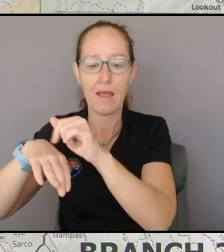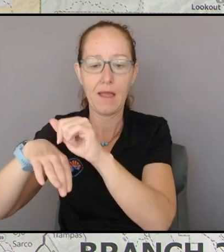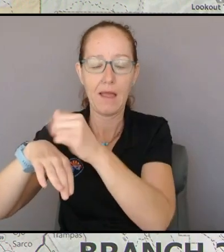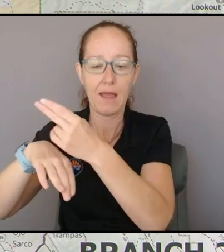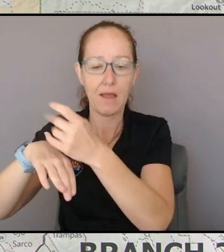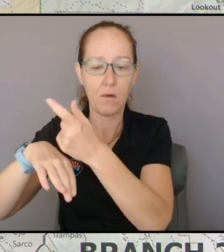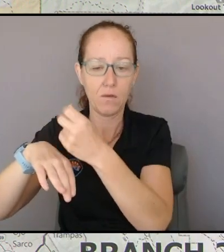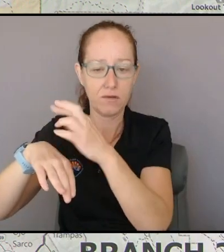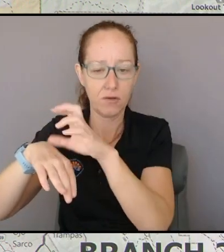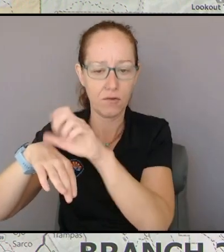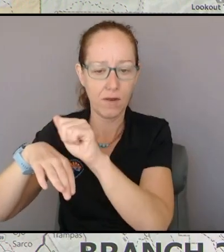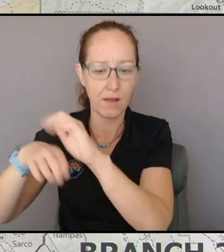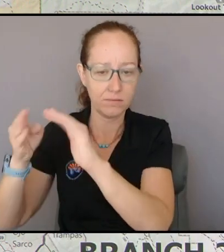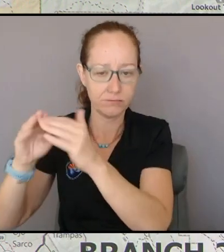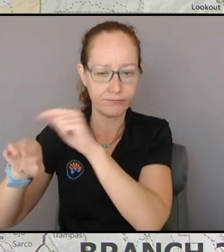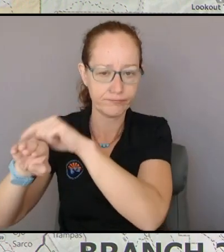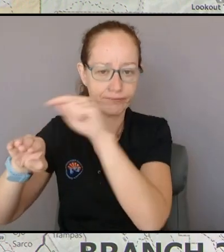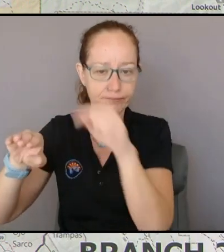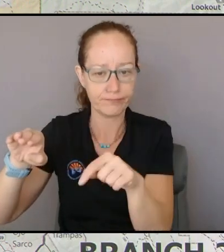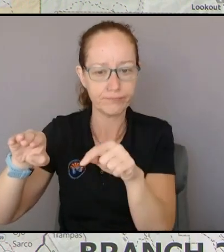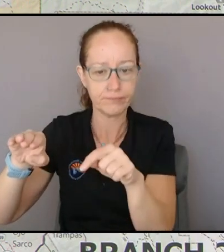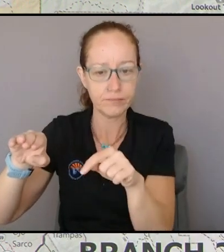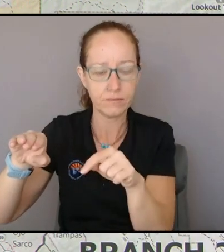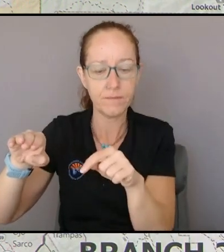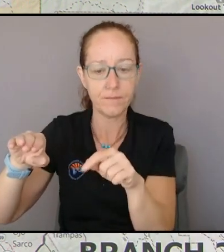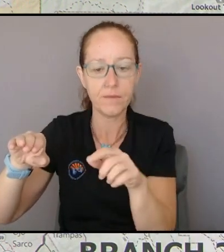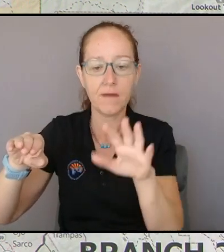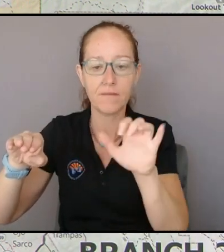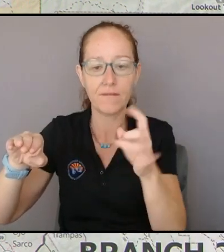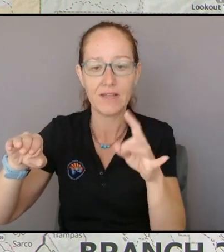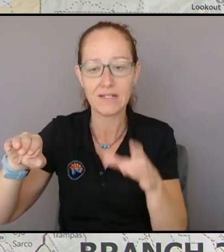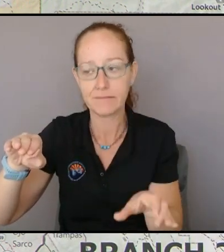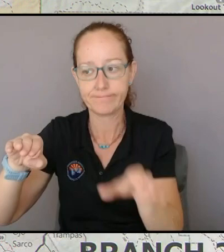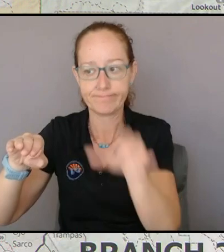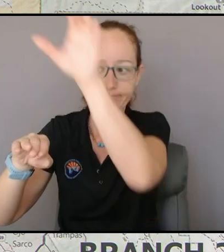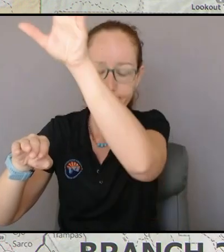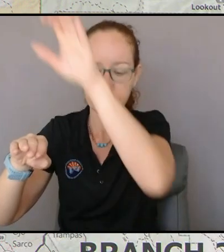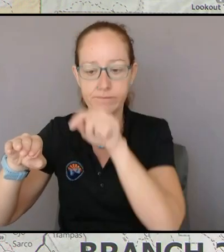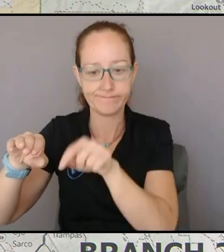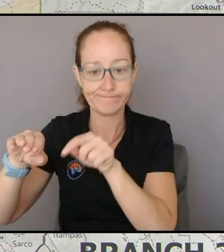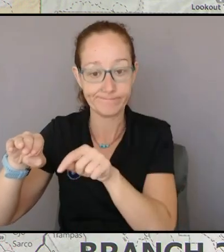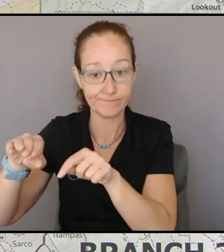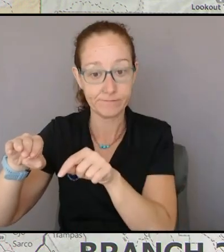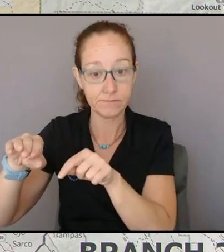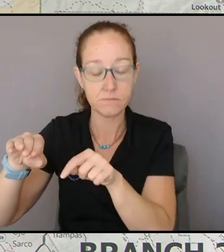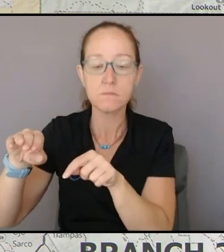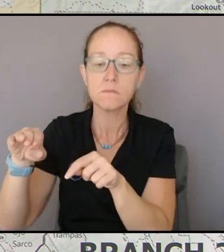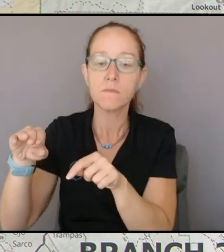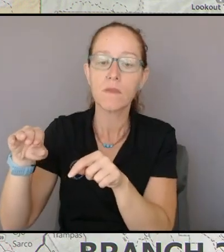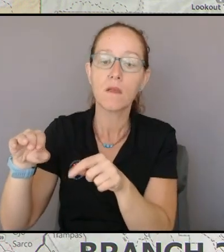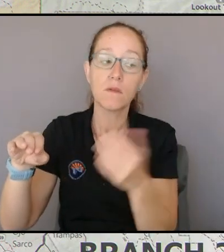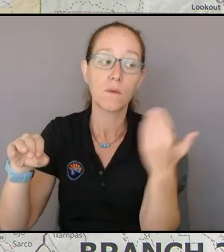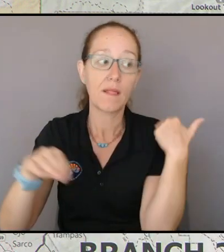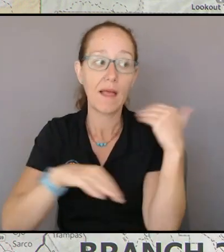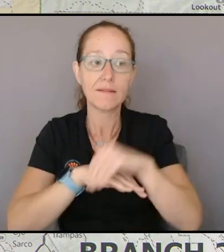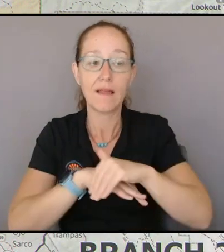our knowledge what they could see with the IR camera last night with the drone, and what they we saw yesterday with